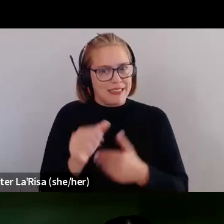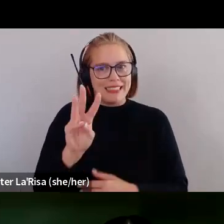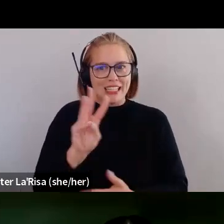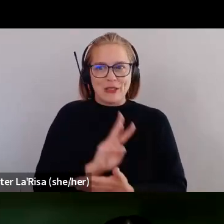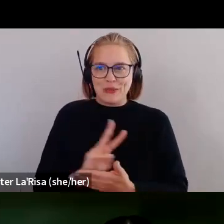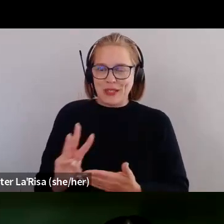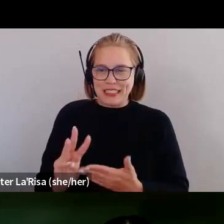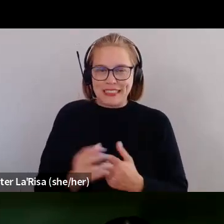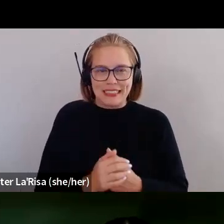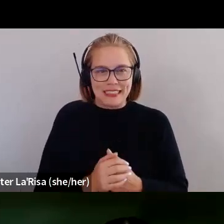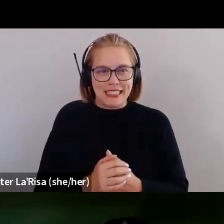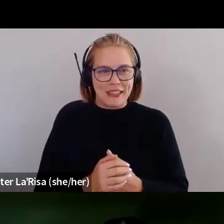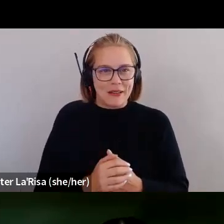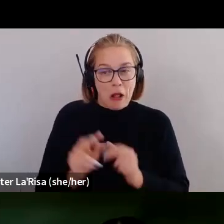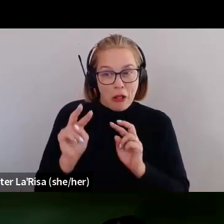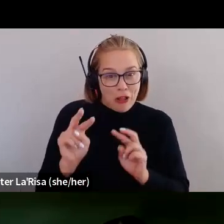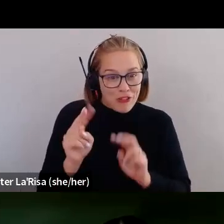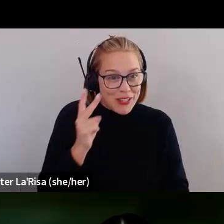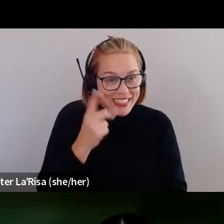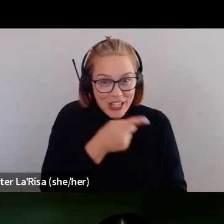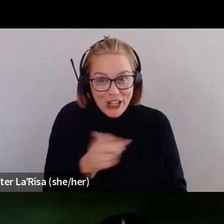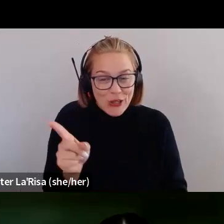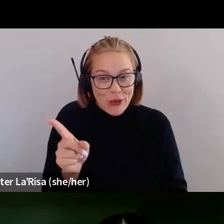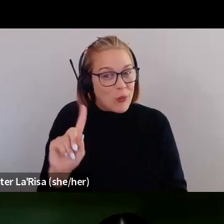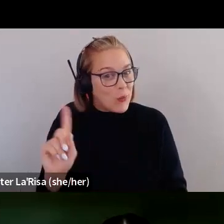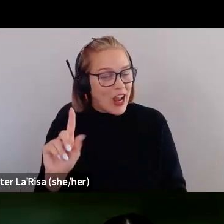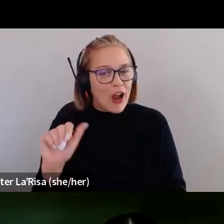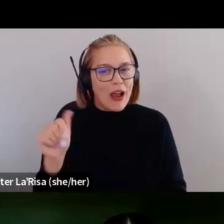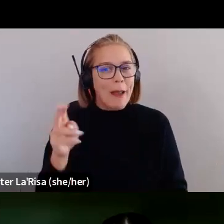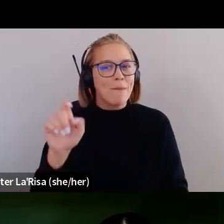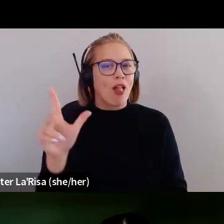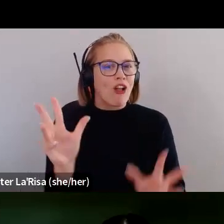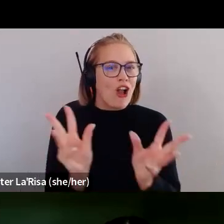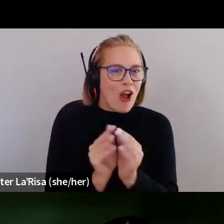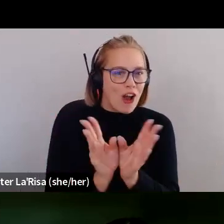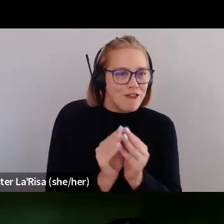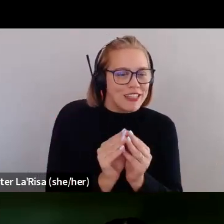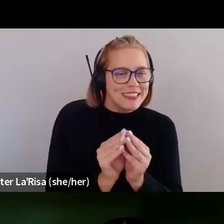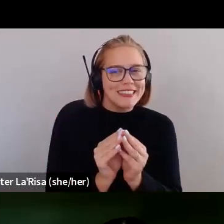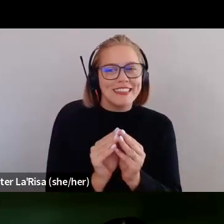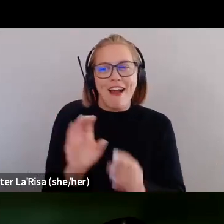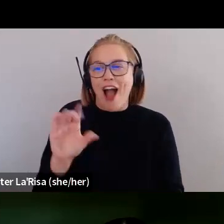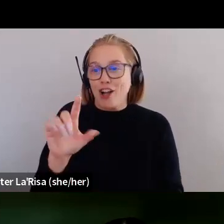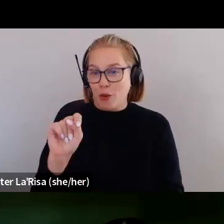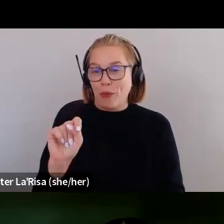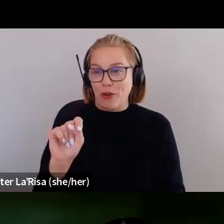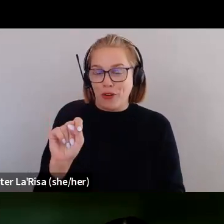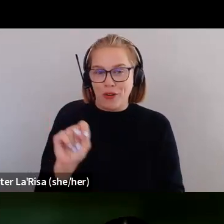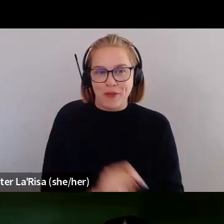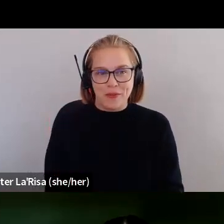people. I am really looking forward to hearing from each and every one of